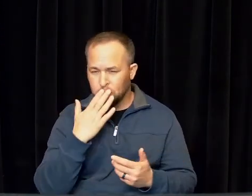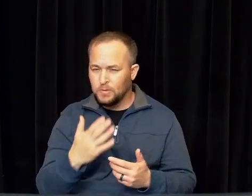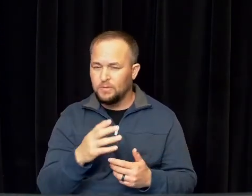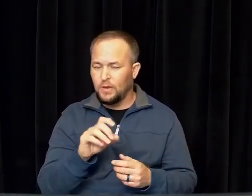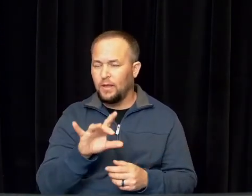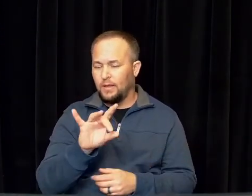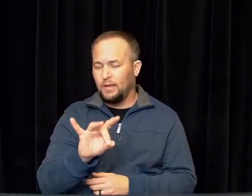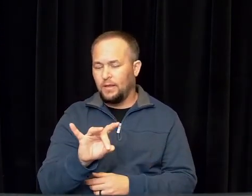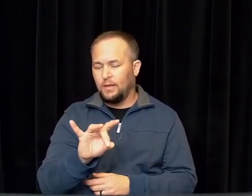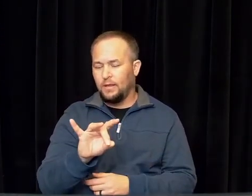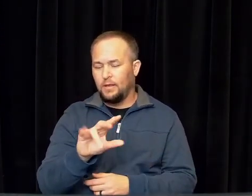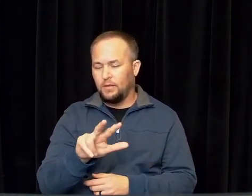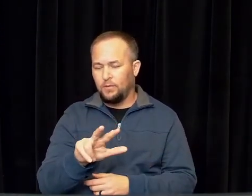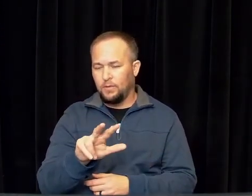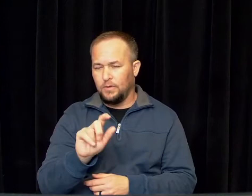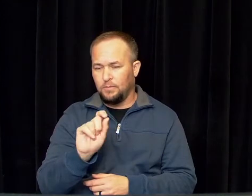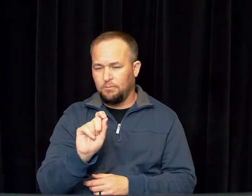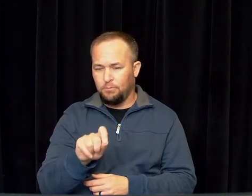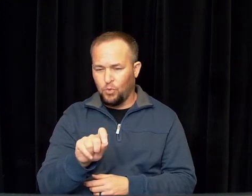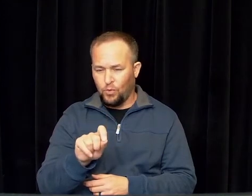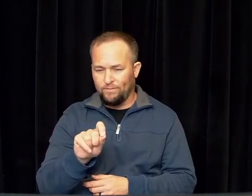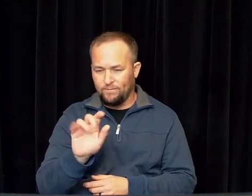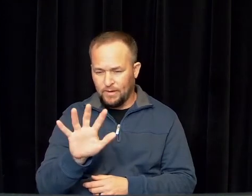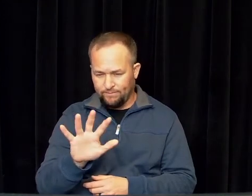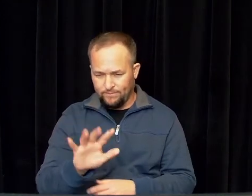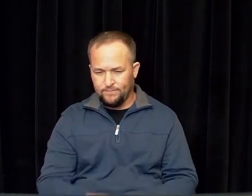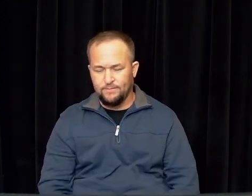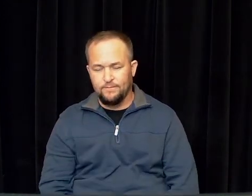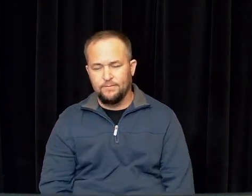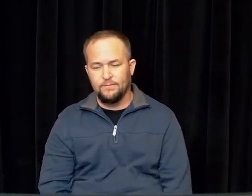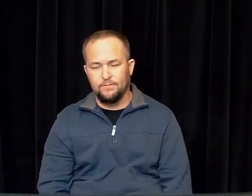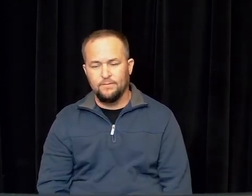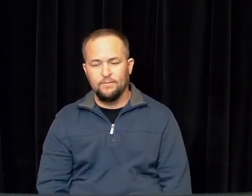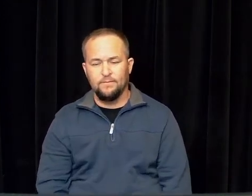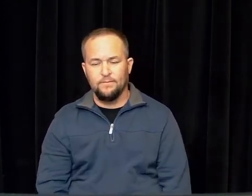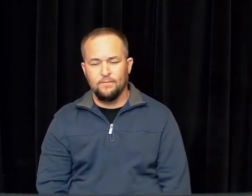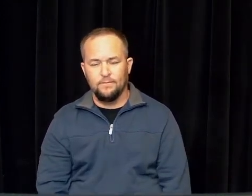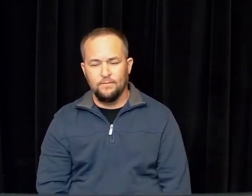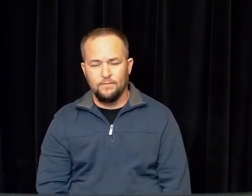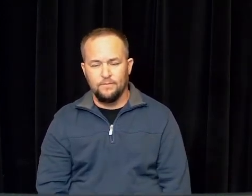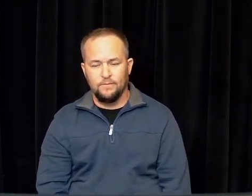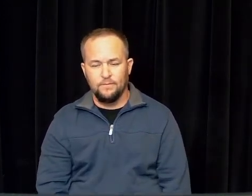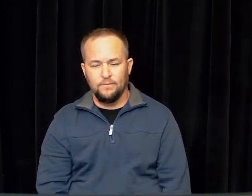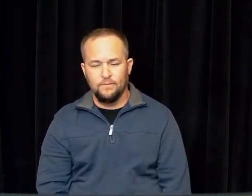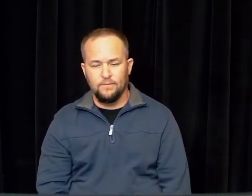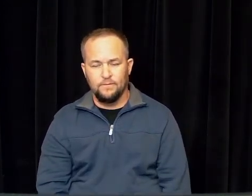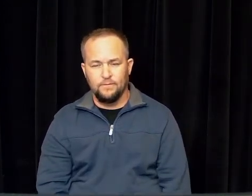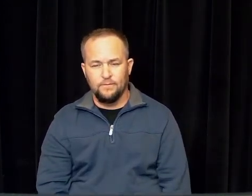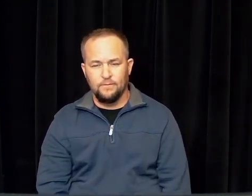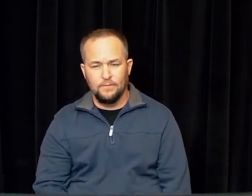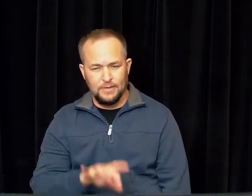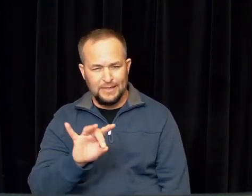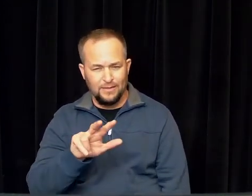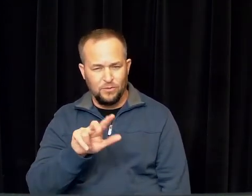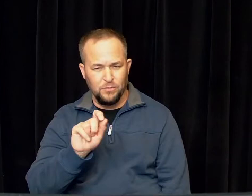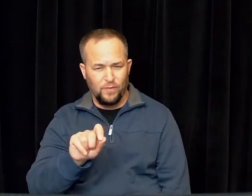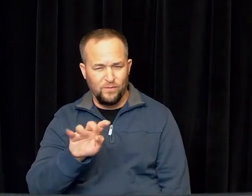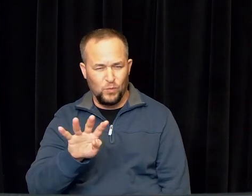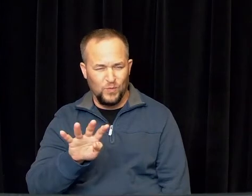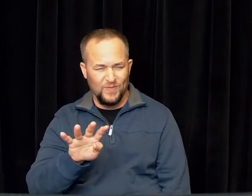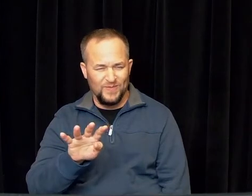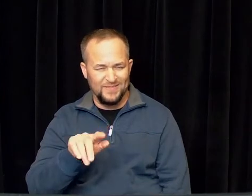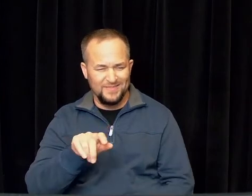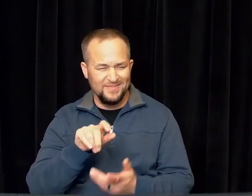our median being 83.5. And then, go ahead and box that one in just like we did above. So note